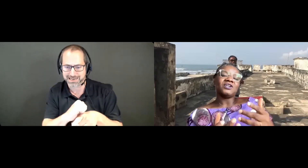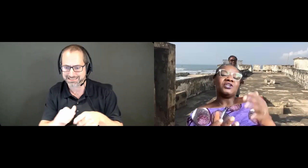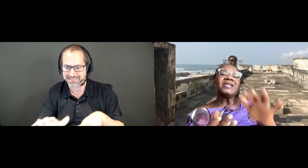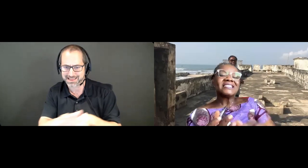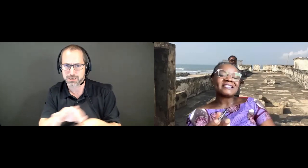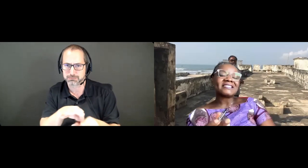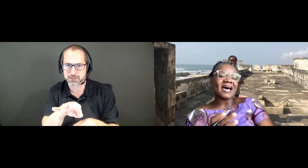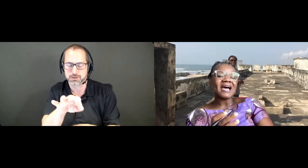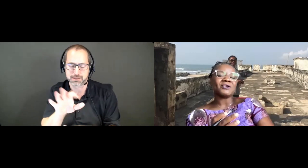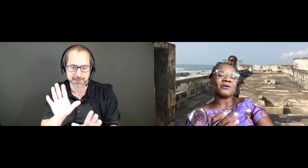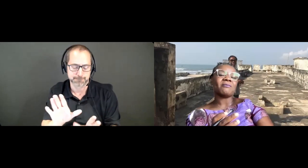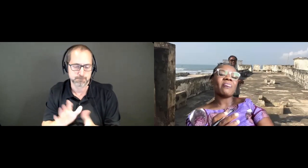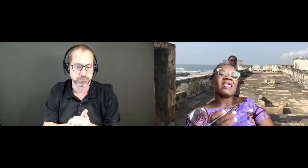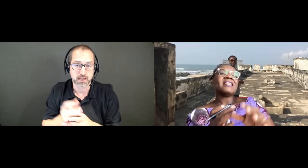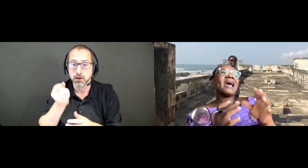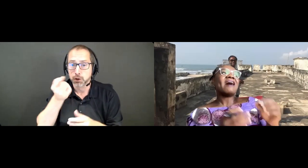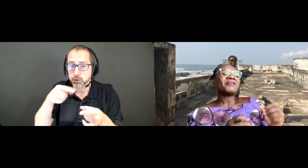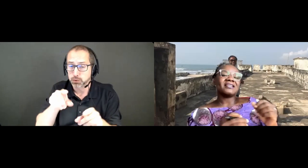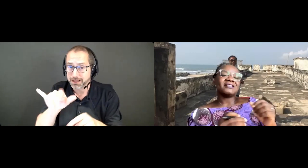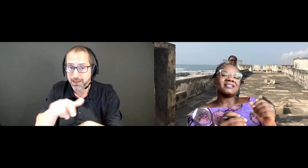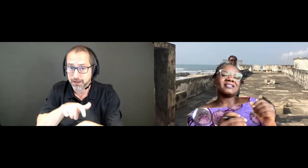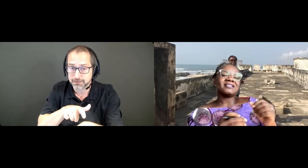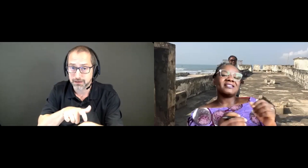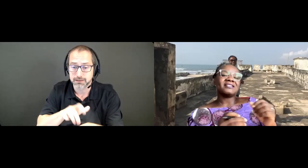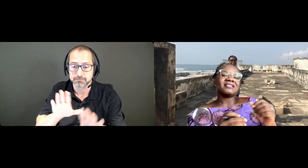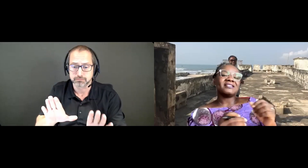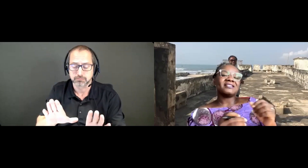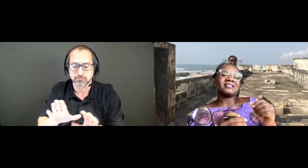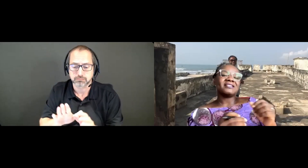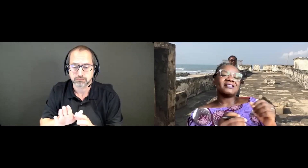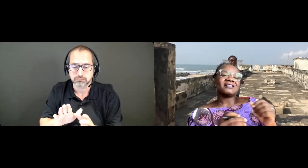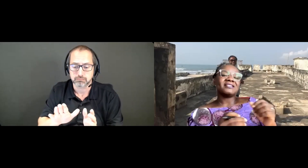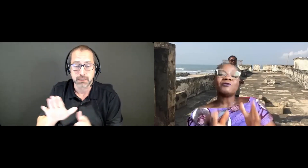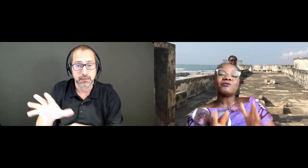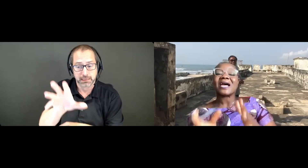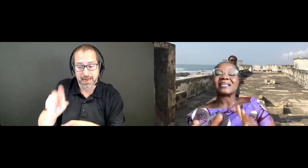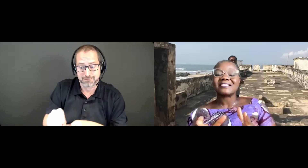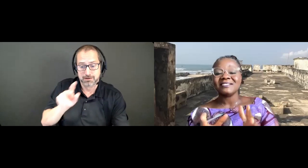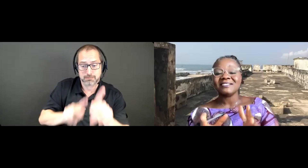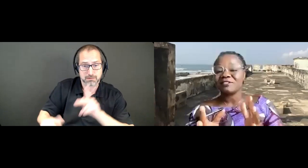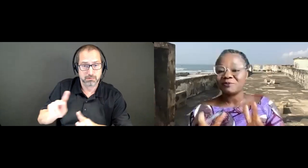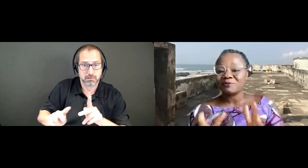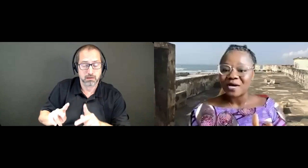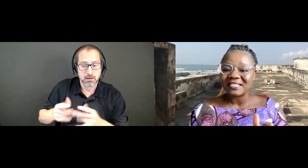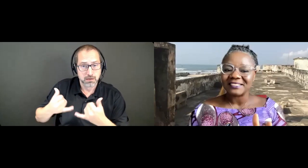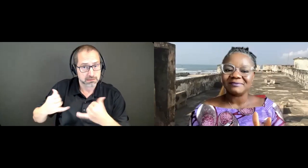During this time though, the Africans were seen – were still fully practicing their spirituality.